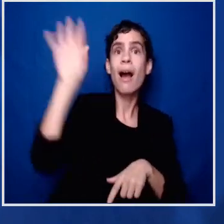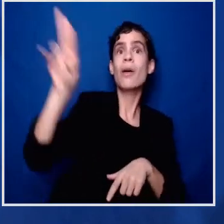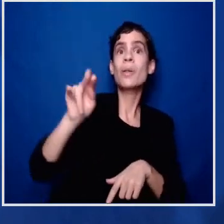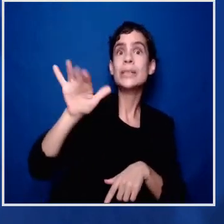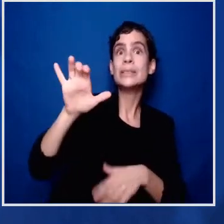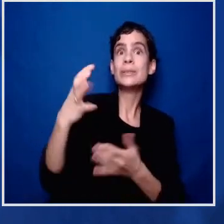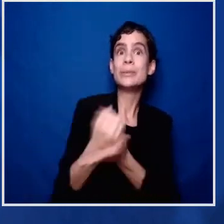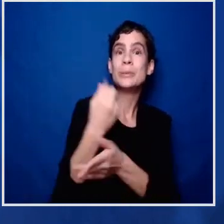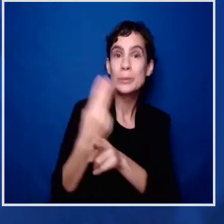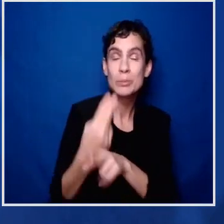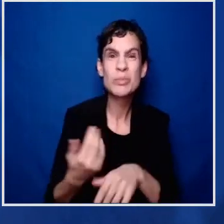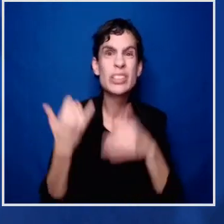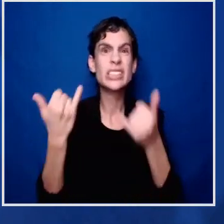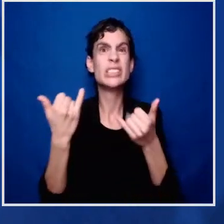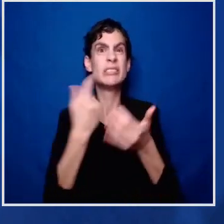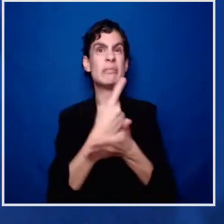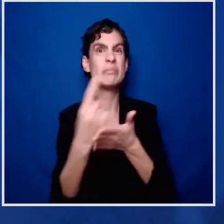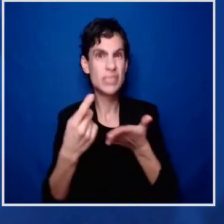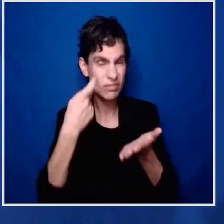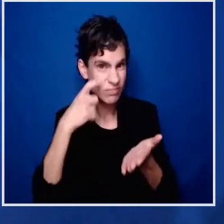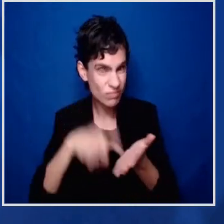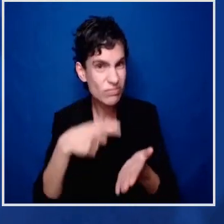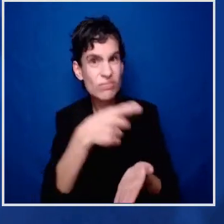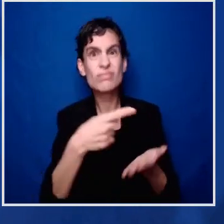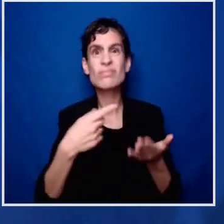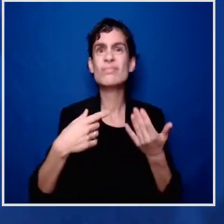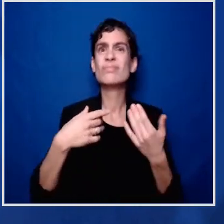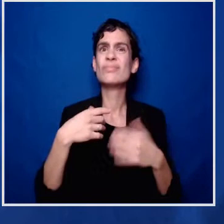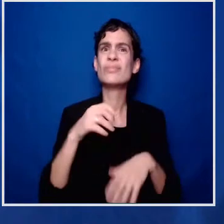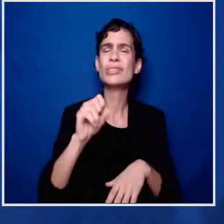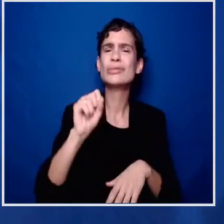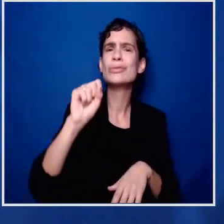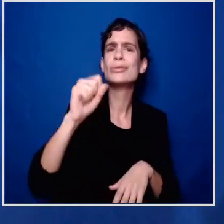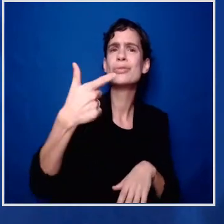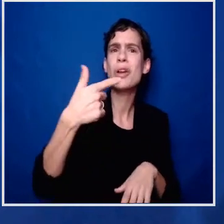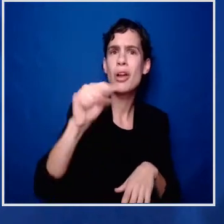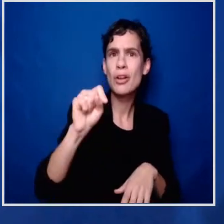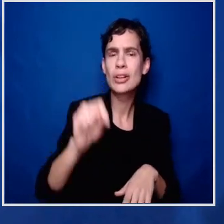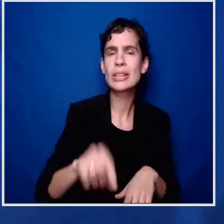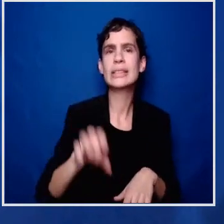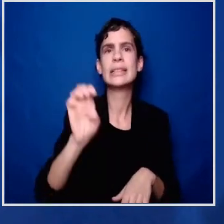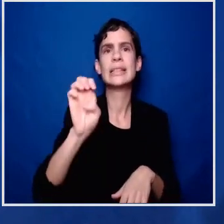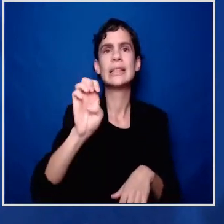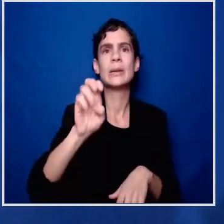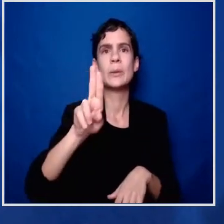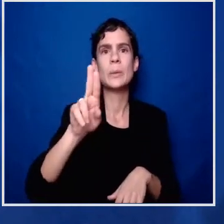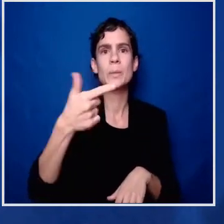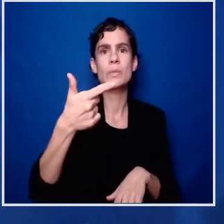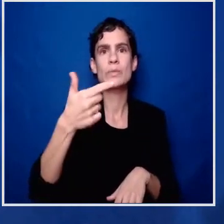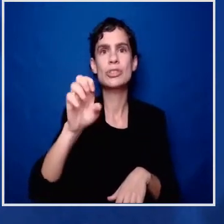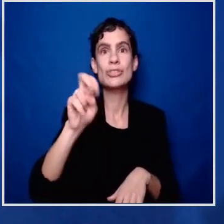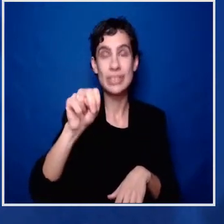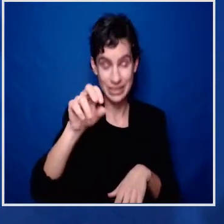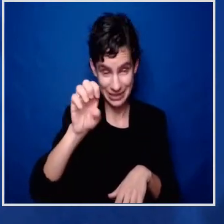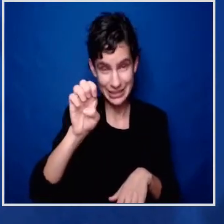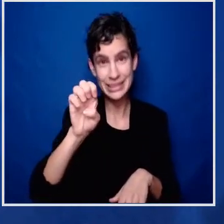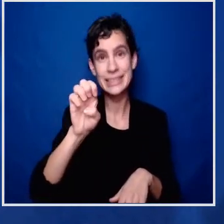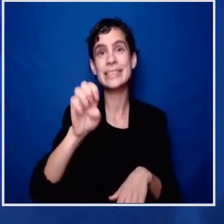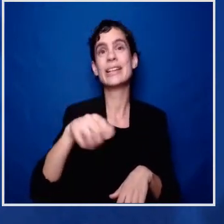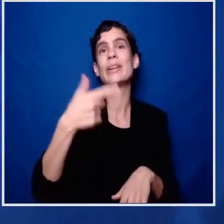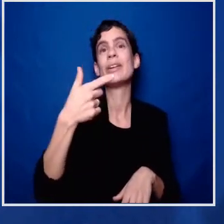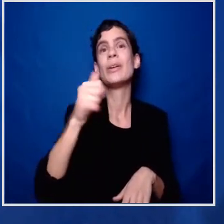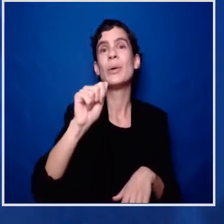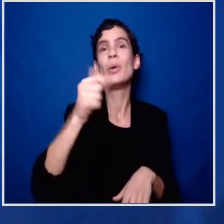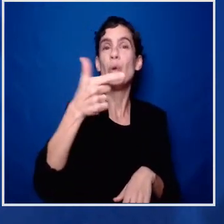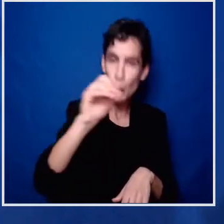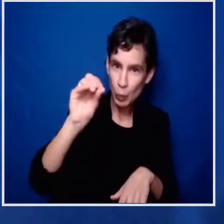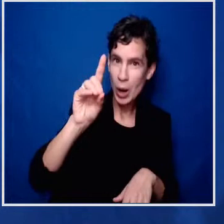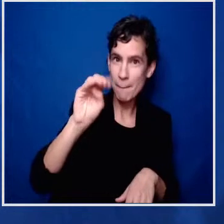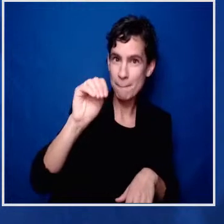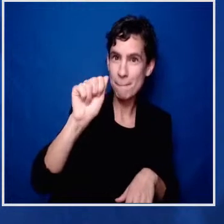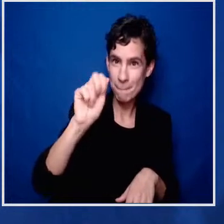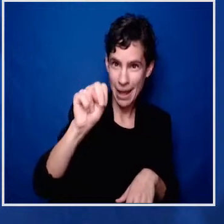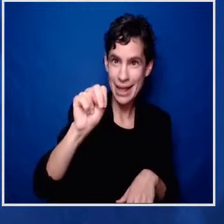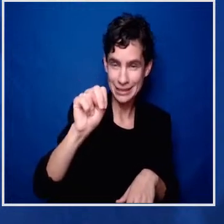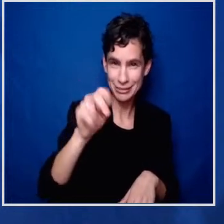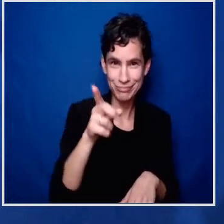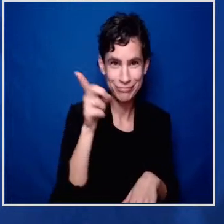AND JUST THIS PAST WEEK, WE SAW